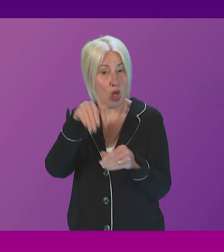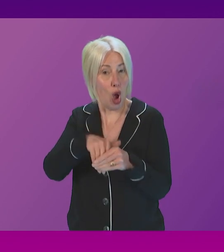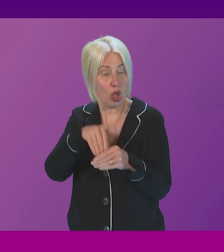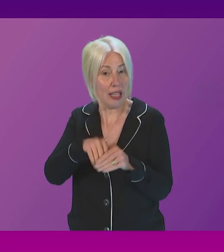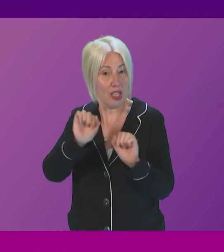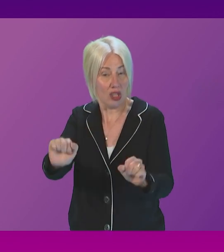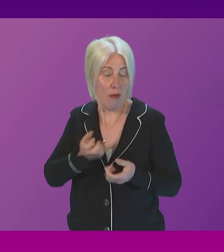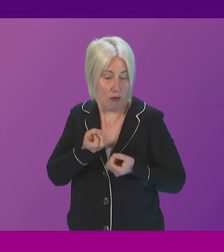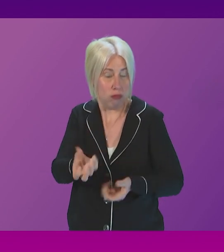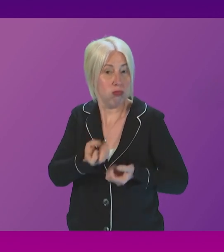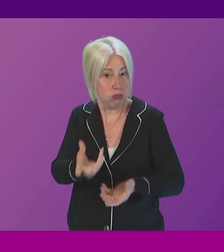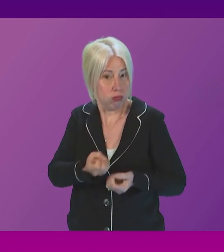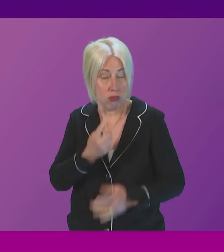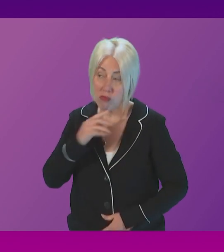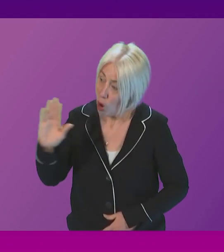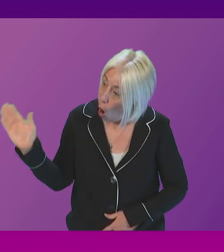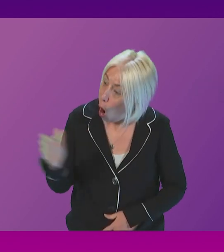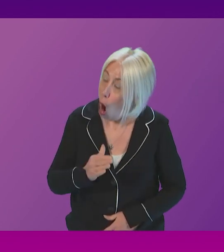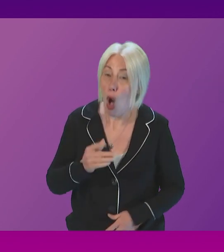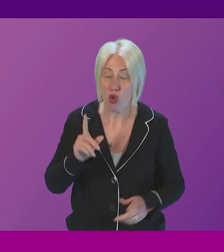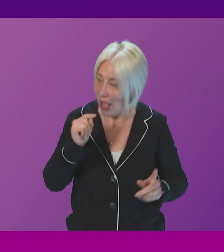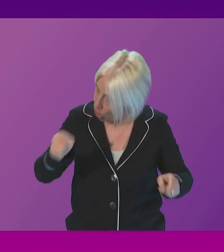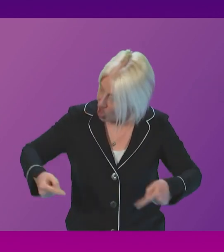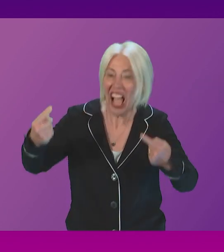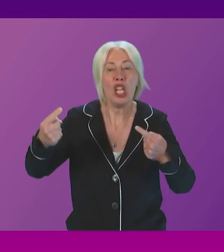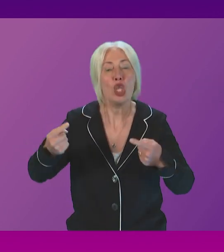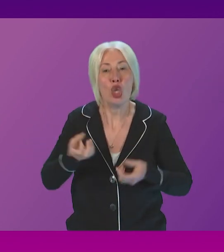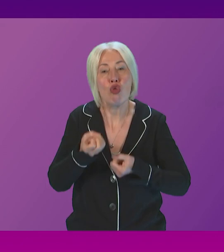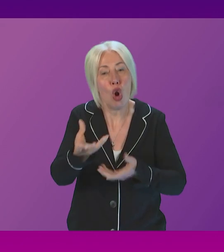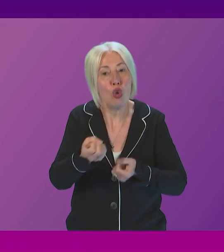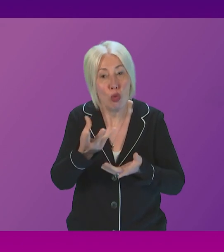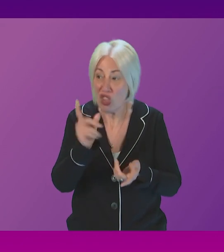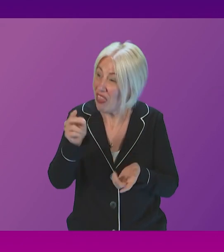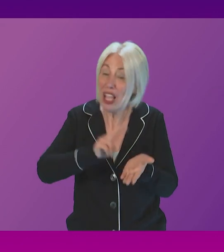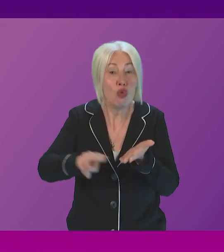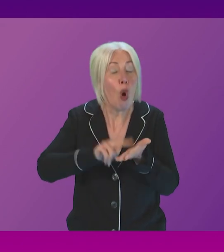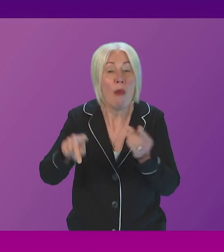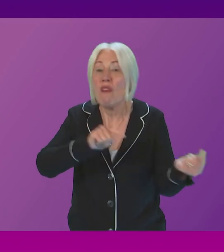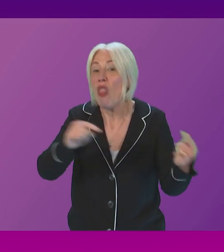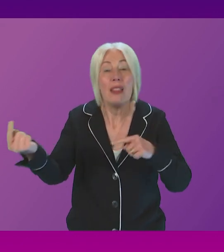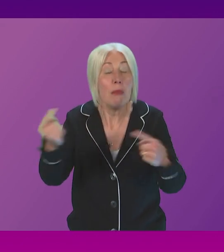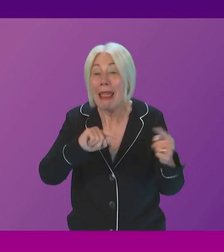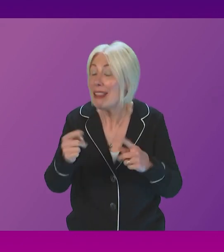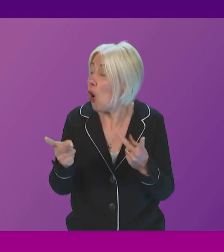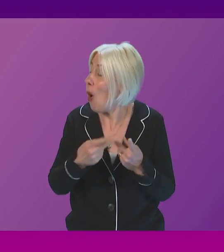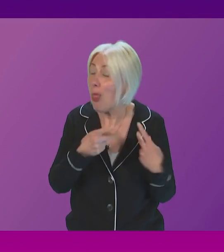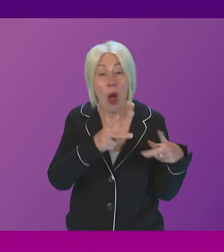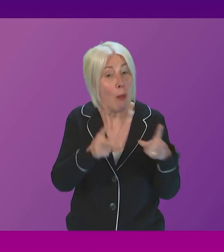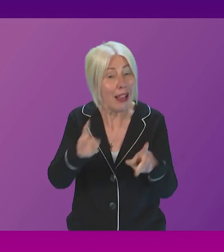contributions. All members can challenge contributions as a normal part of debate, and there are other mechanisms available, too.